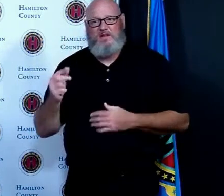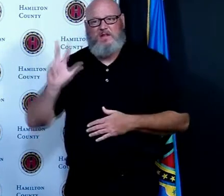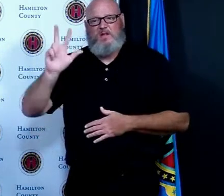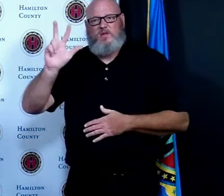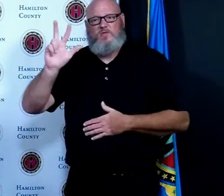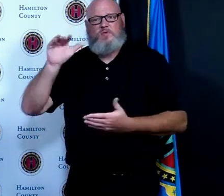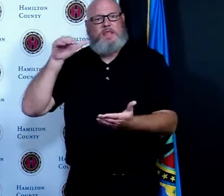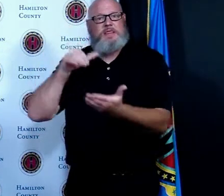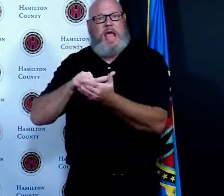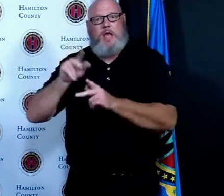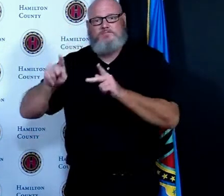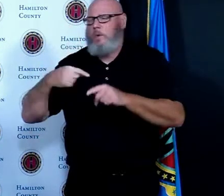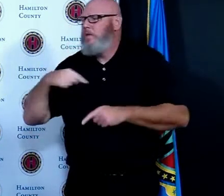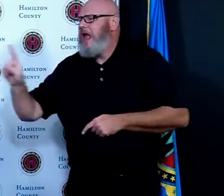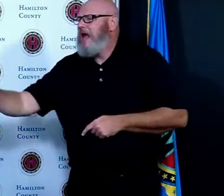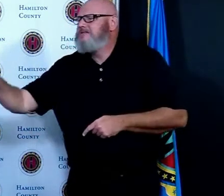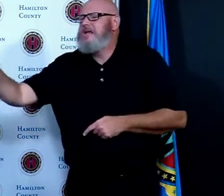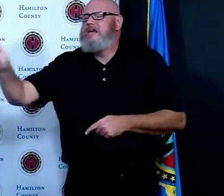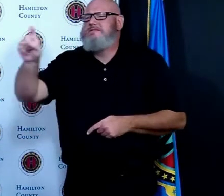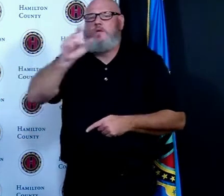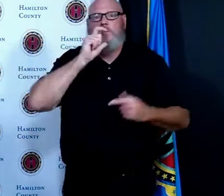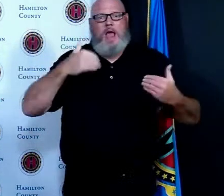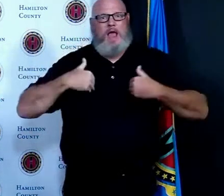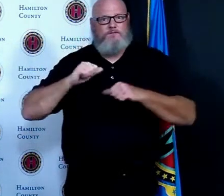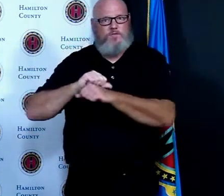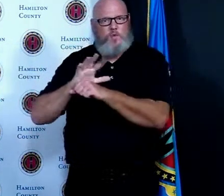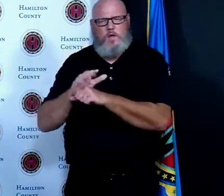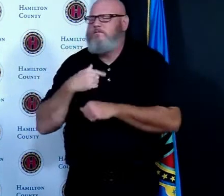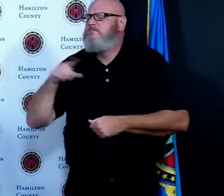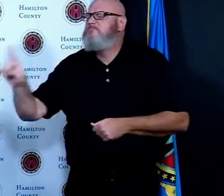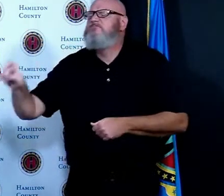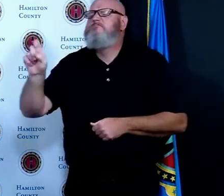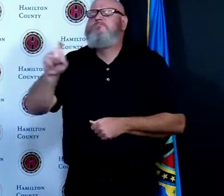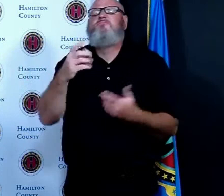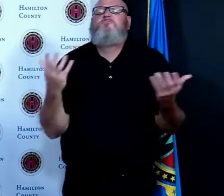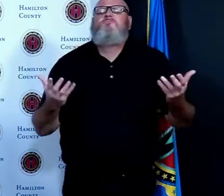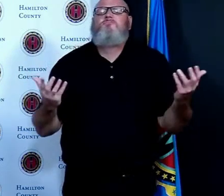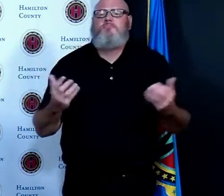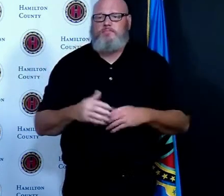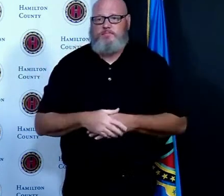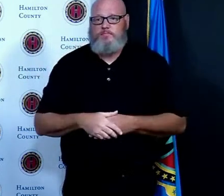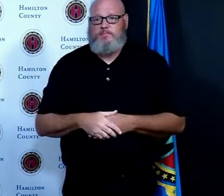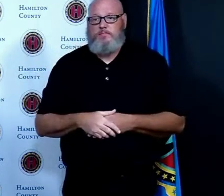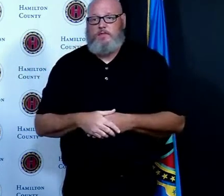of the 1660 or 53 percent that said they had attended a large gathering these were the